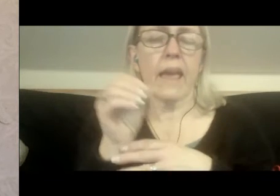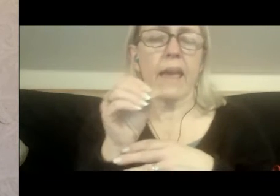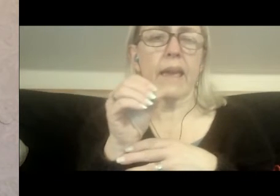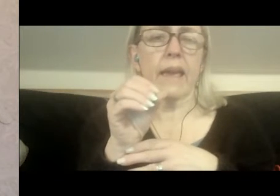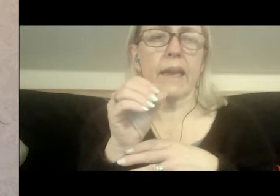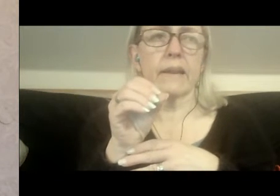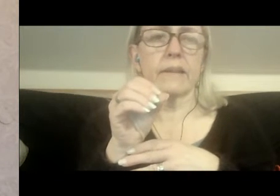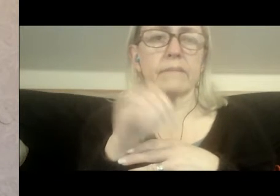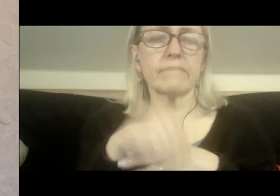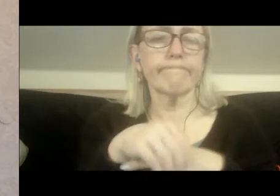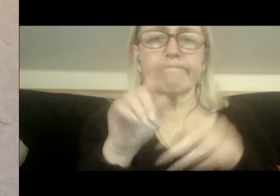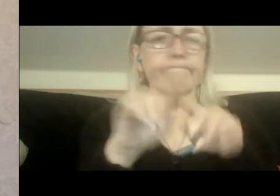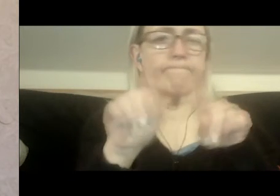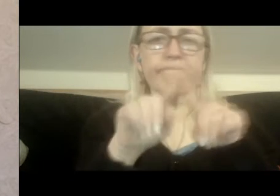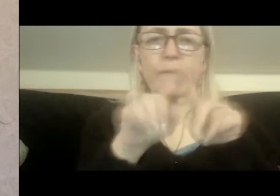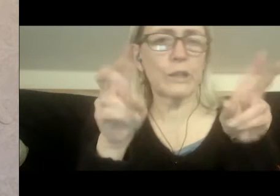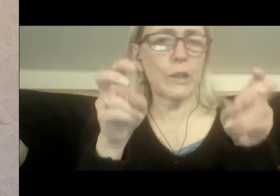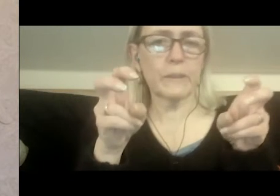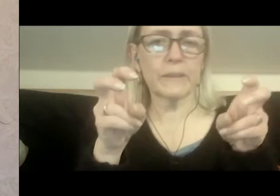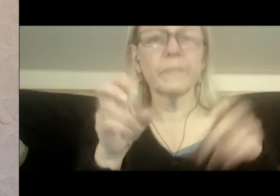And so once again, I want to offer my thanks